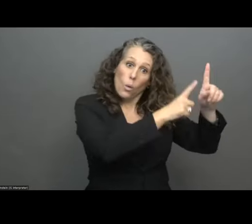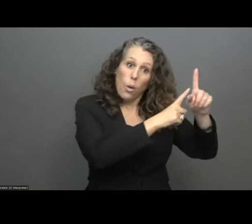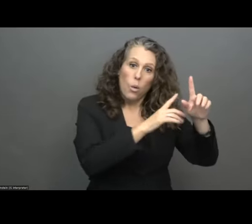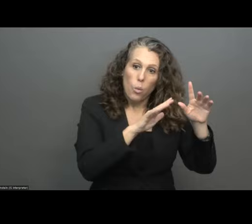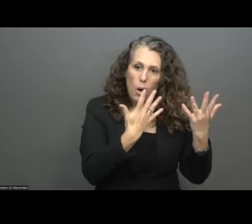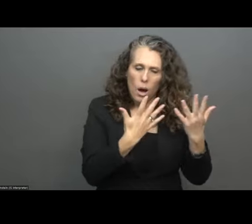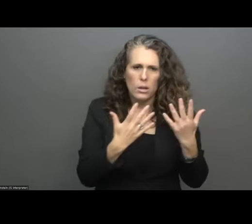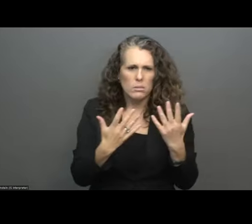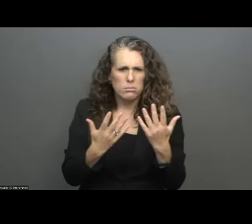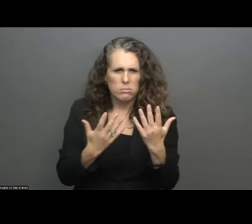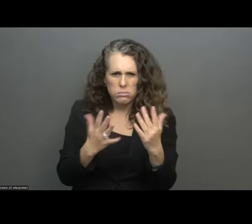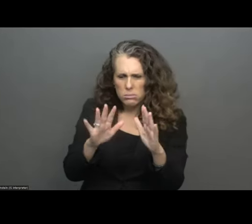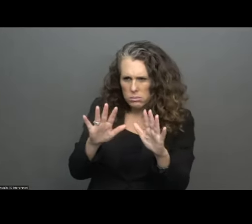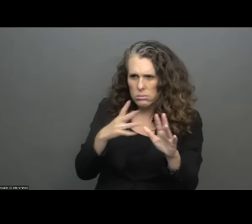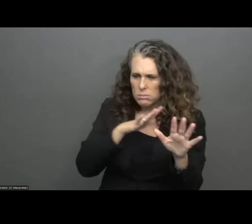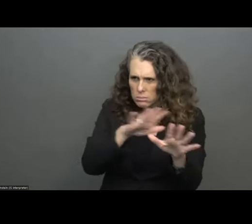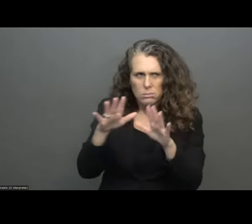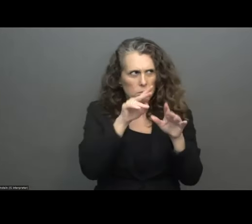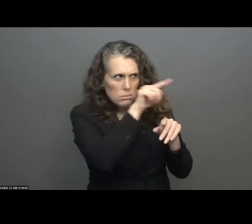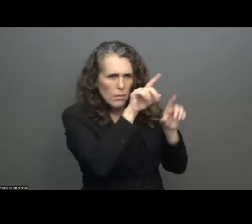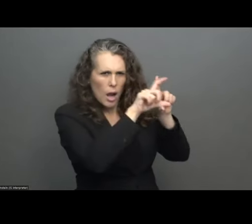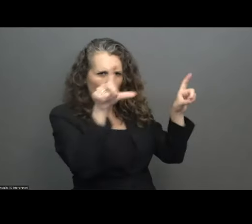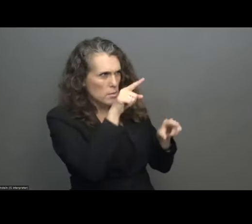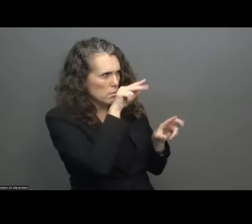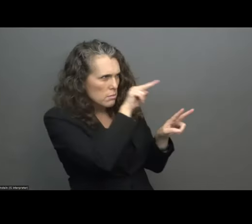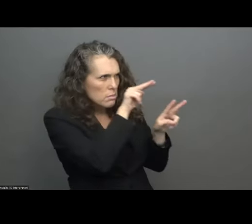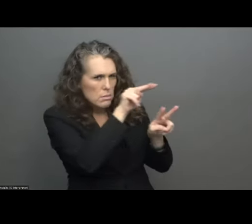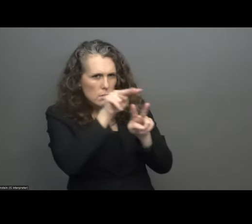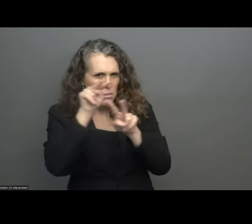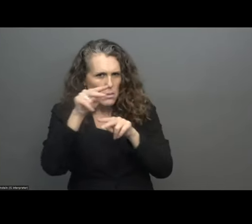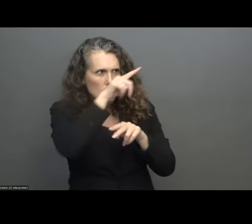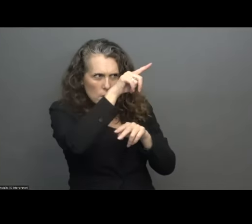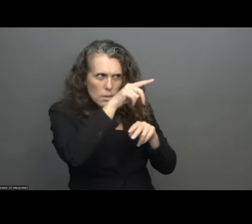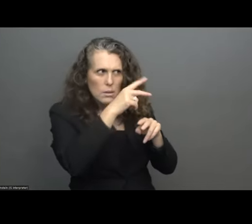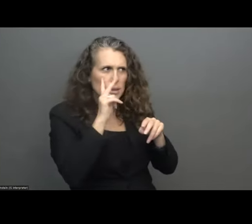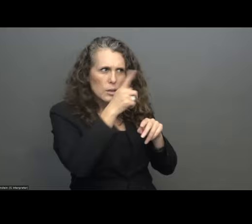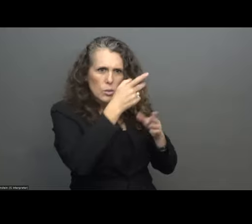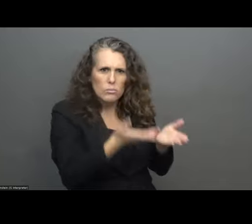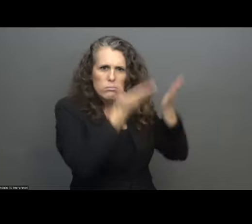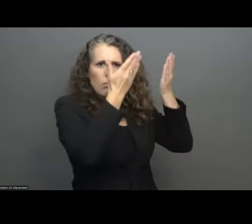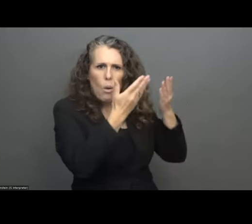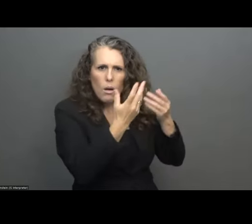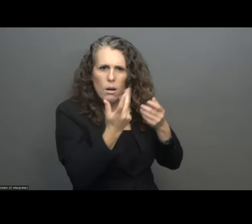or cool result Aw, nice you 11:40:01 know auto pz on the gap, Luca mo